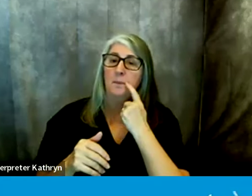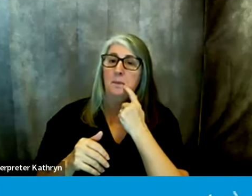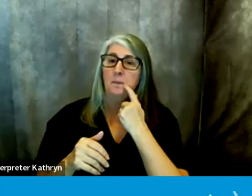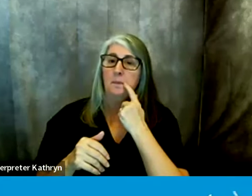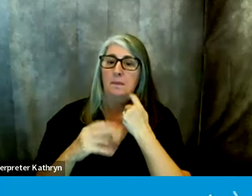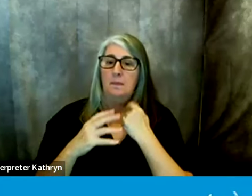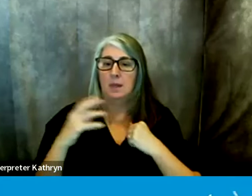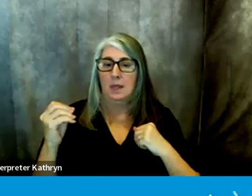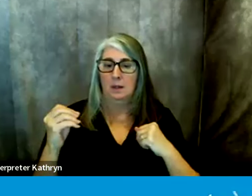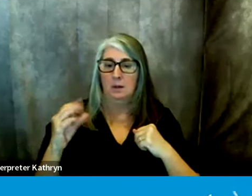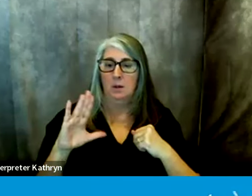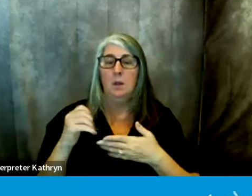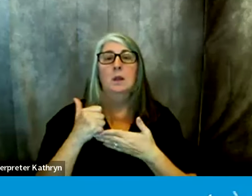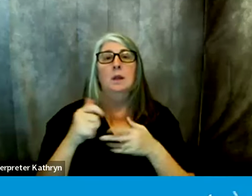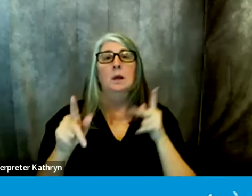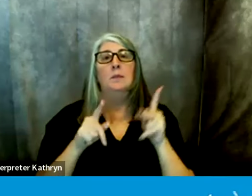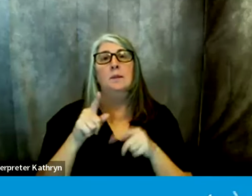Does it help people who have had spinal surgery?